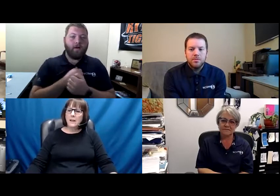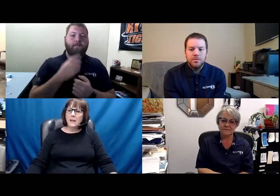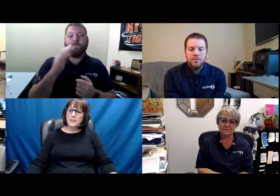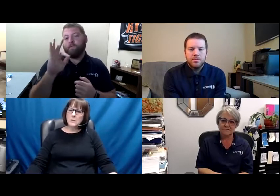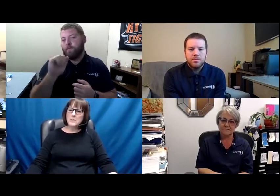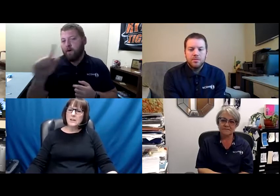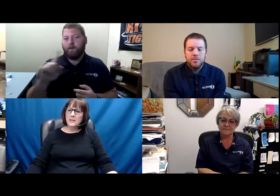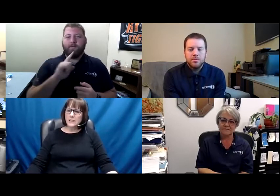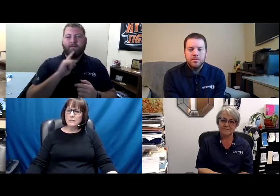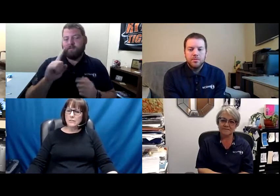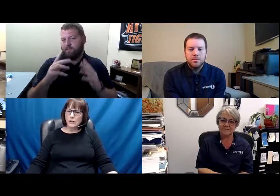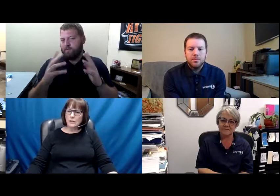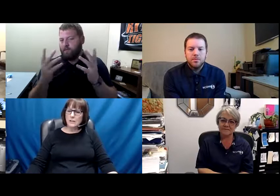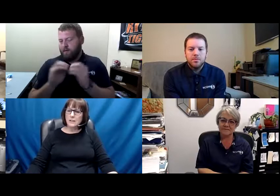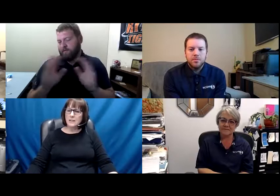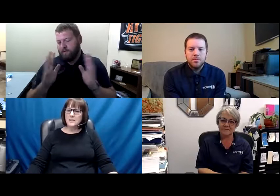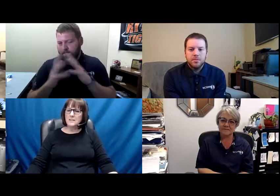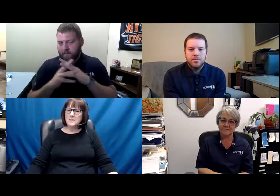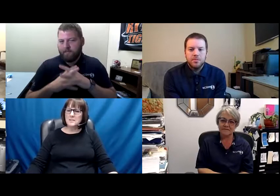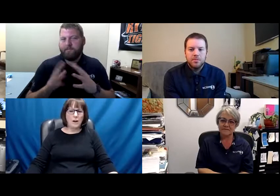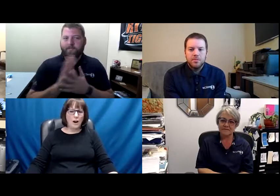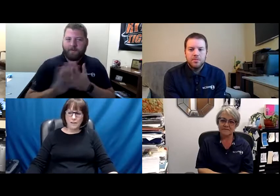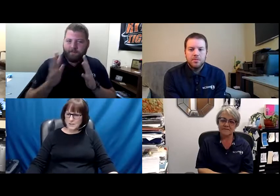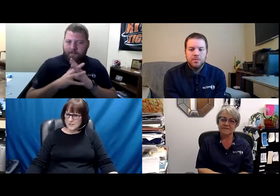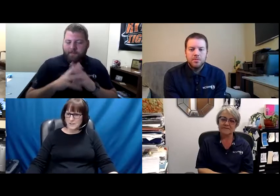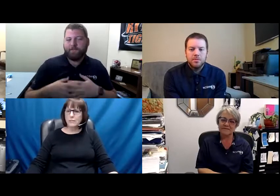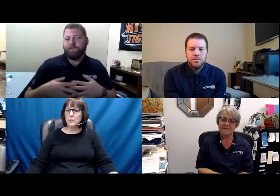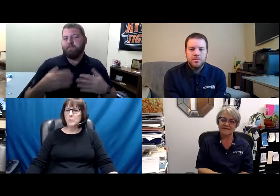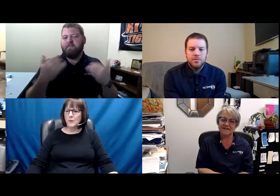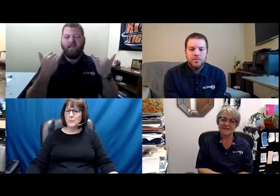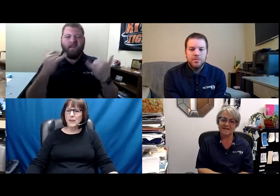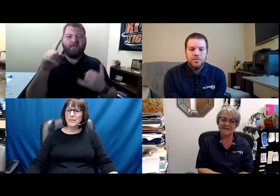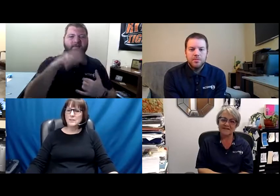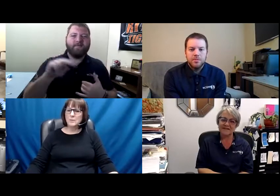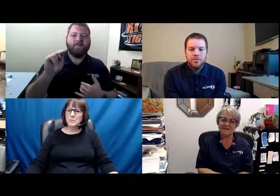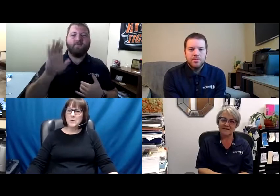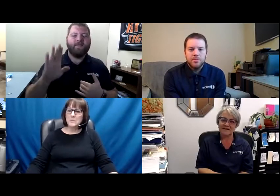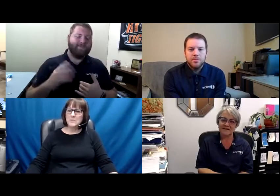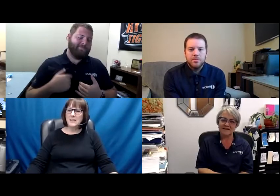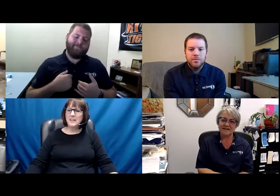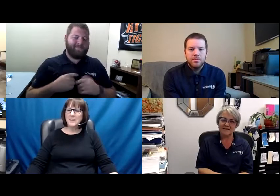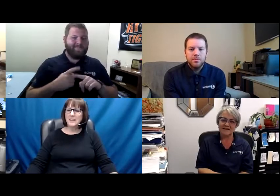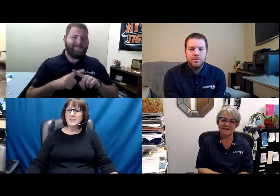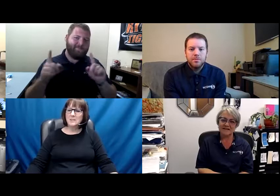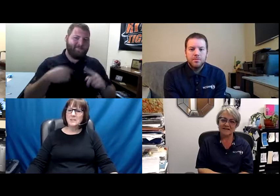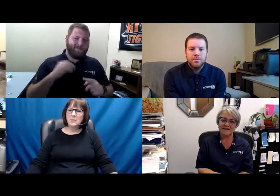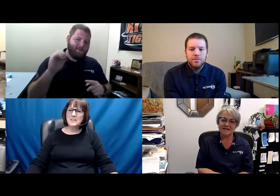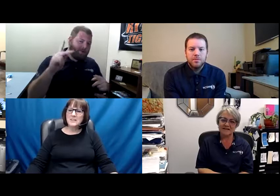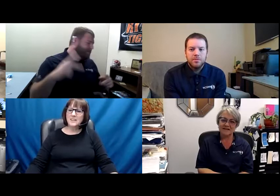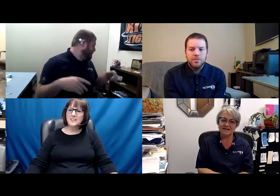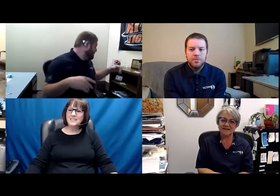Another reason I love fall is of obviously football. College football and with Nebraska you